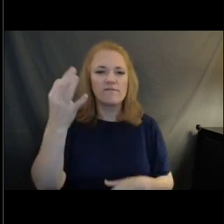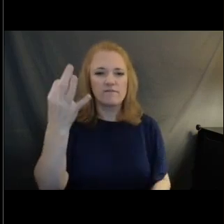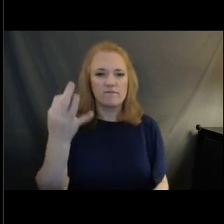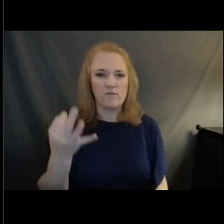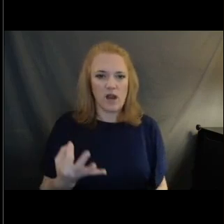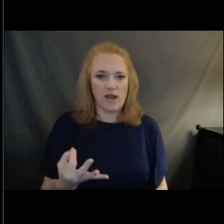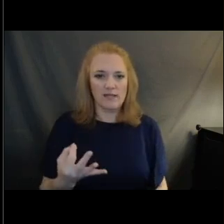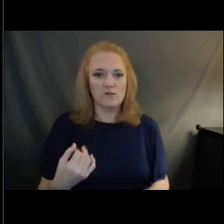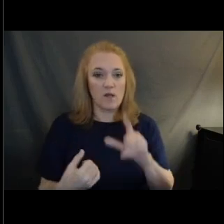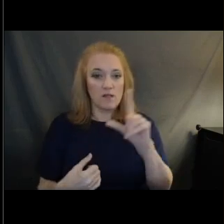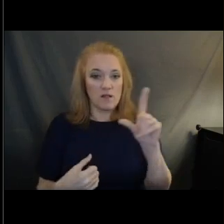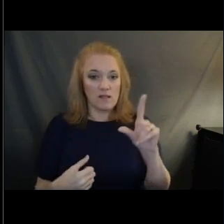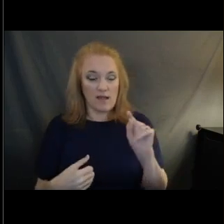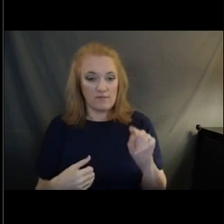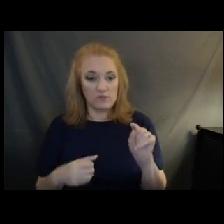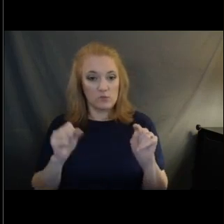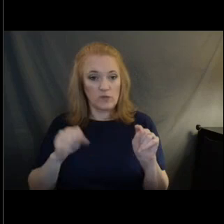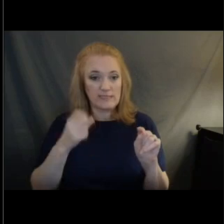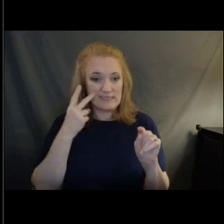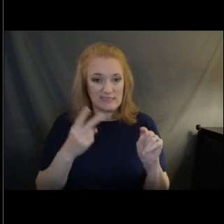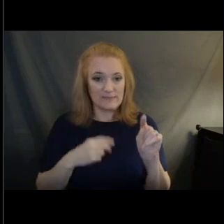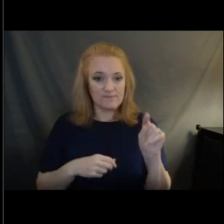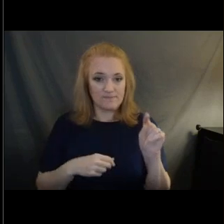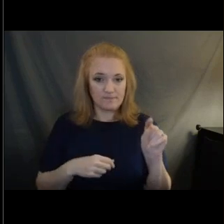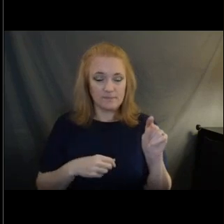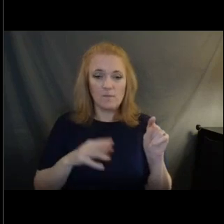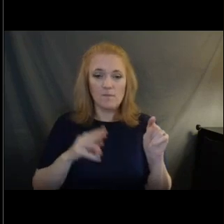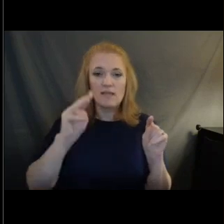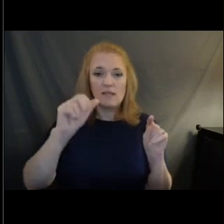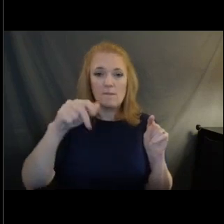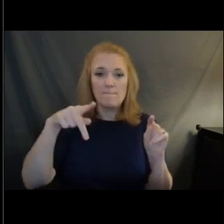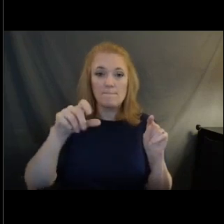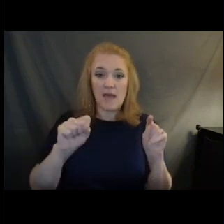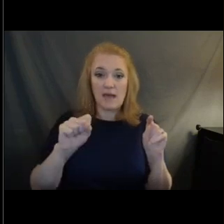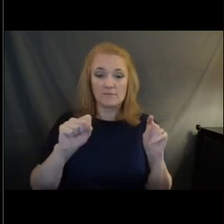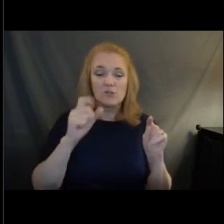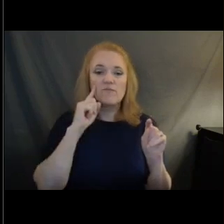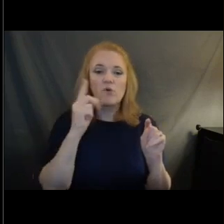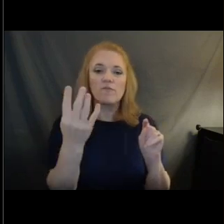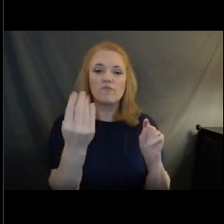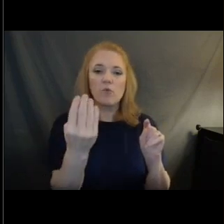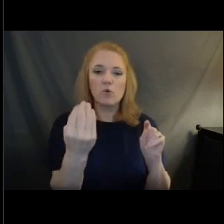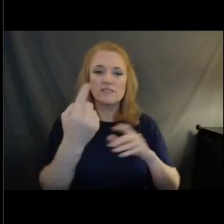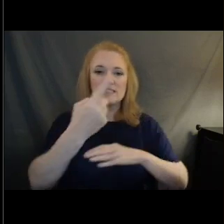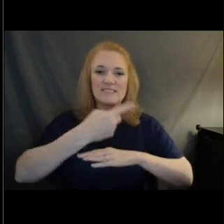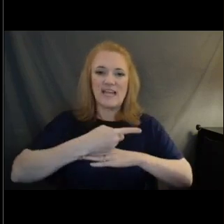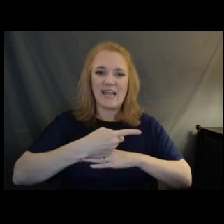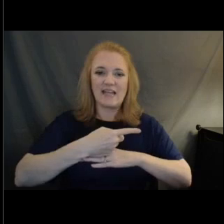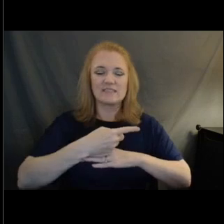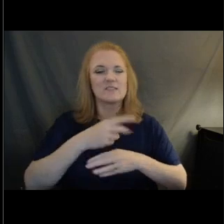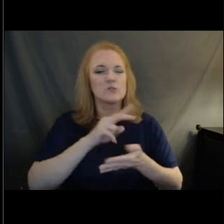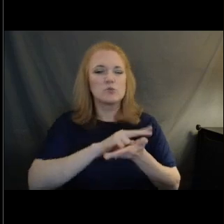left hand side. But these maps, since they're only spanning the 14-day period, or two week period,